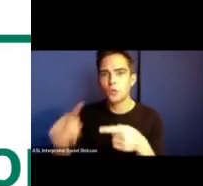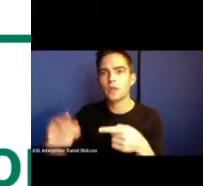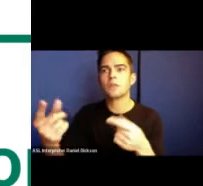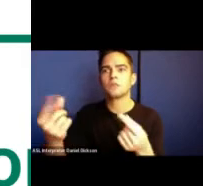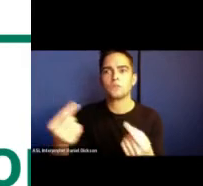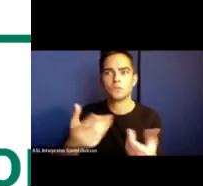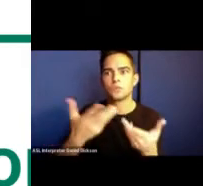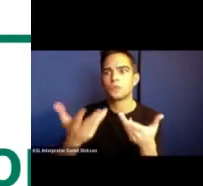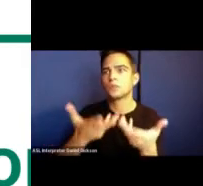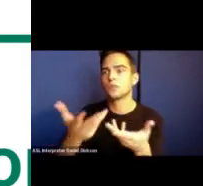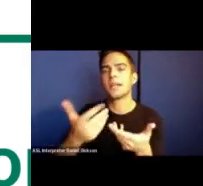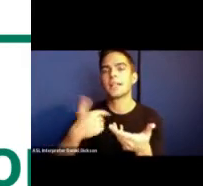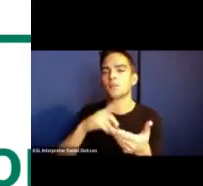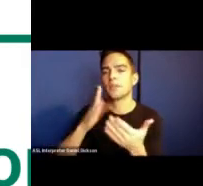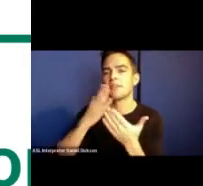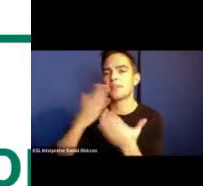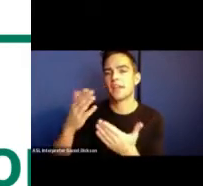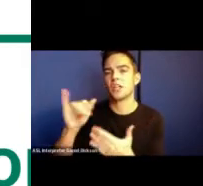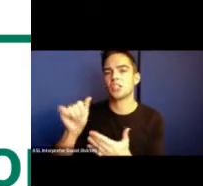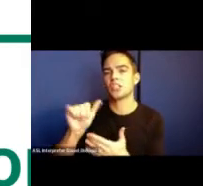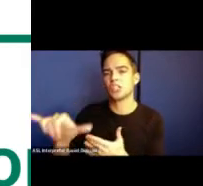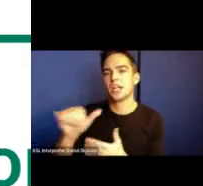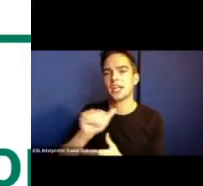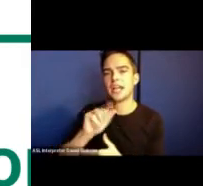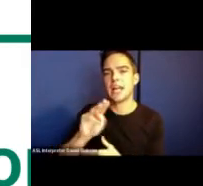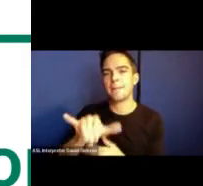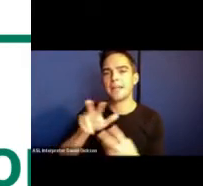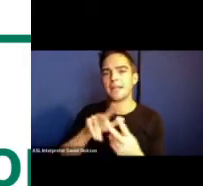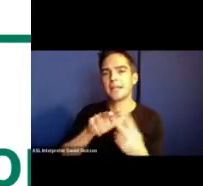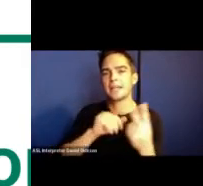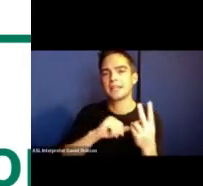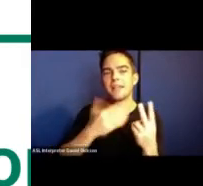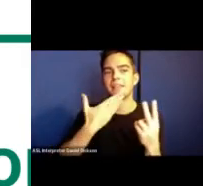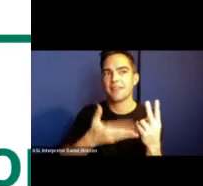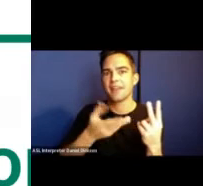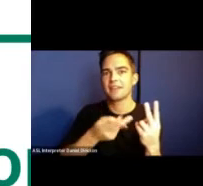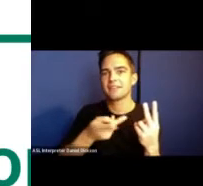just want to thank Jay and Amy for taking the bull by the horns